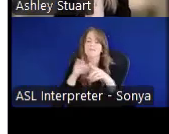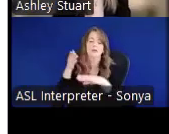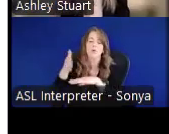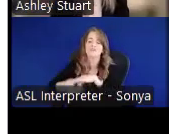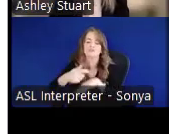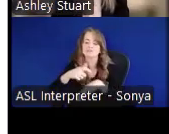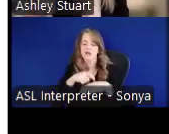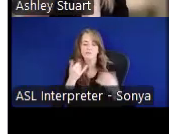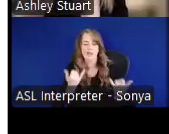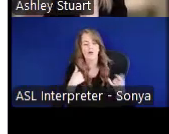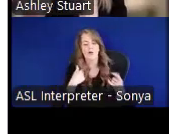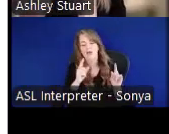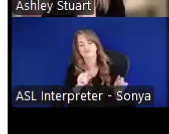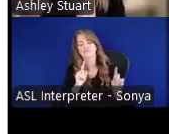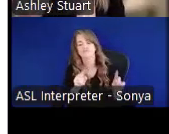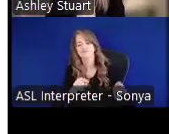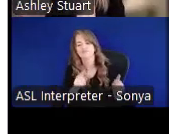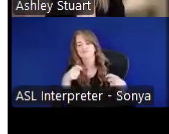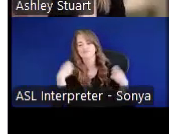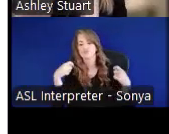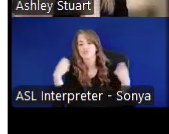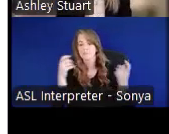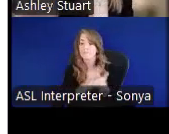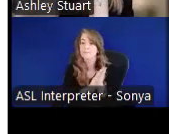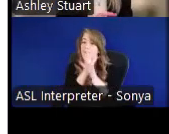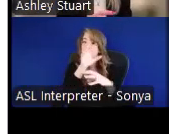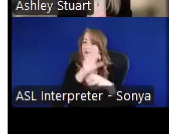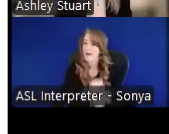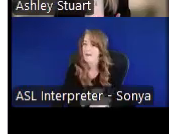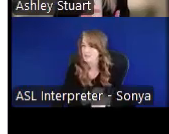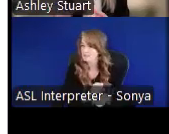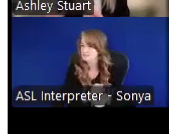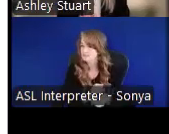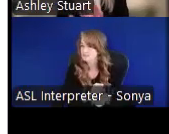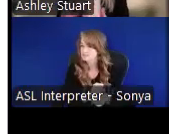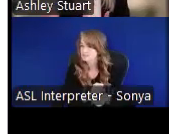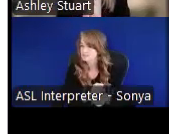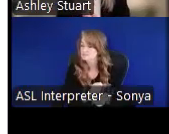develops into a habit. And I find that giving examples like